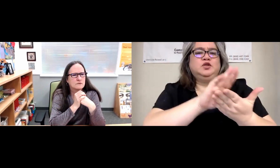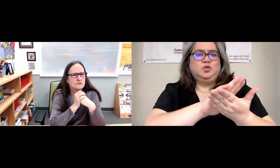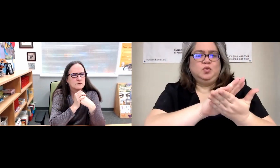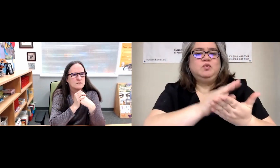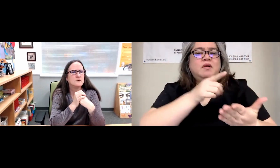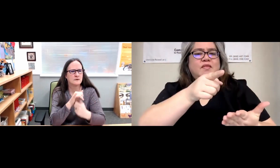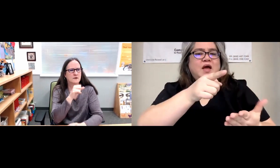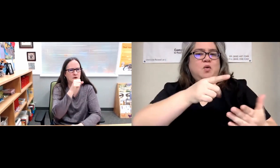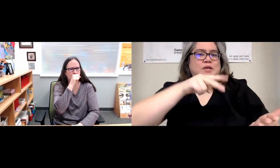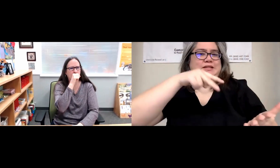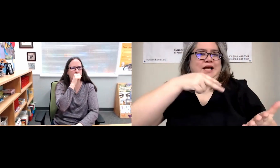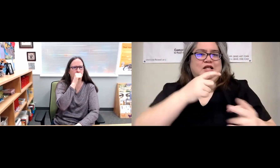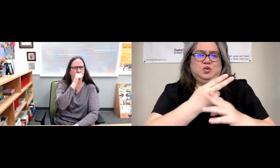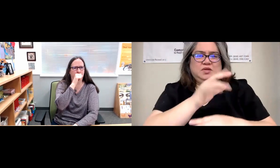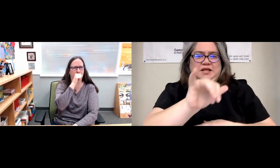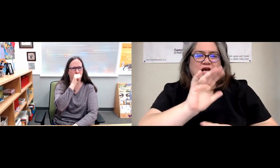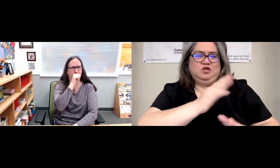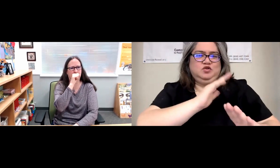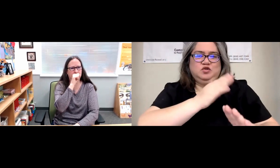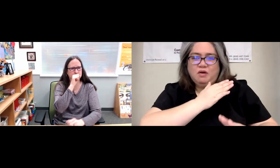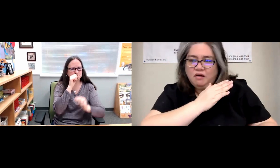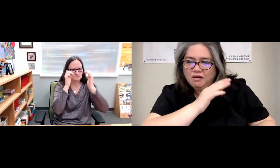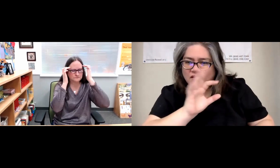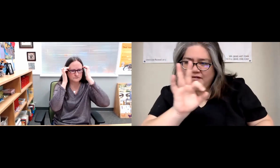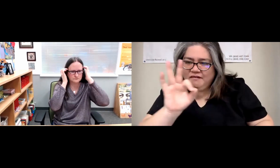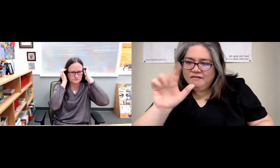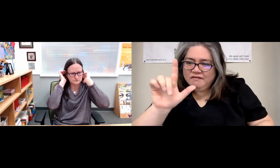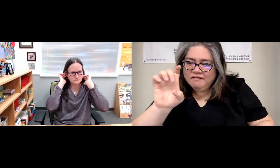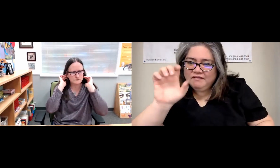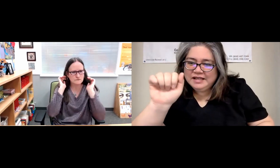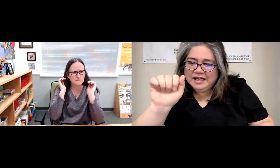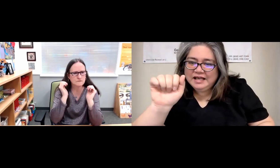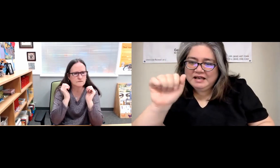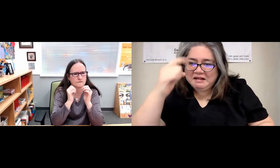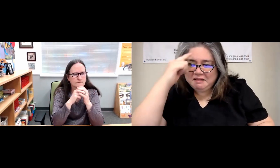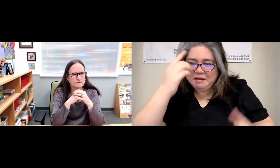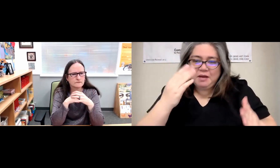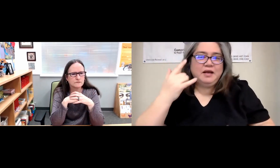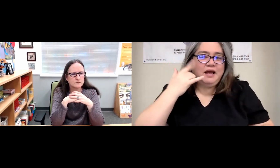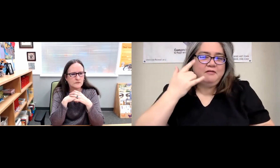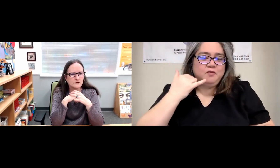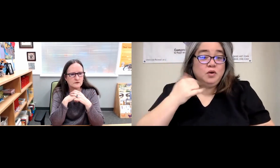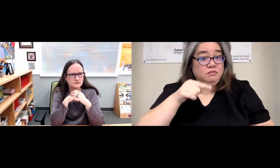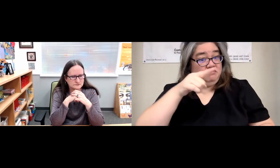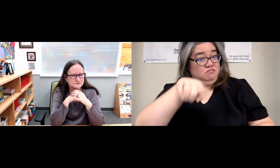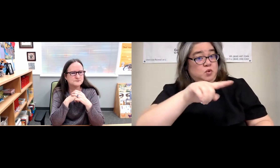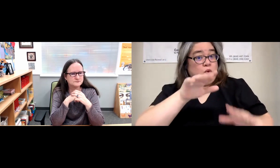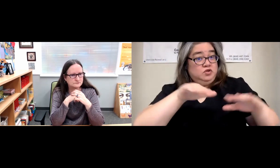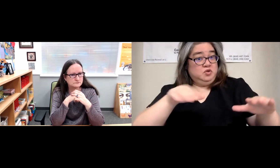there are children in preschool and they danced. I think using that song, Flee. I think maybe